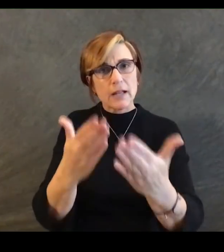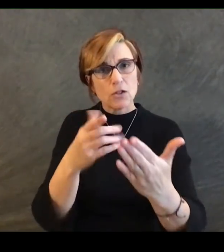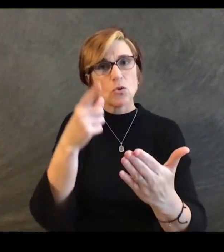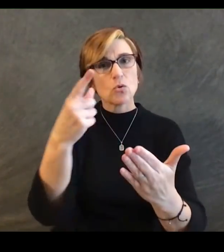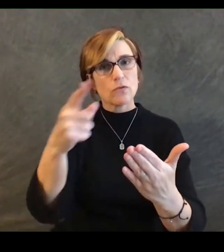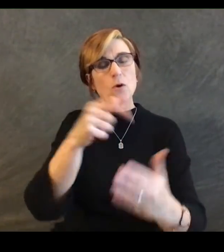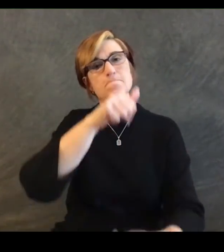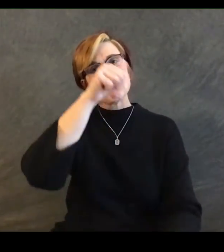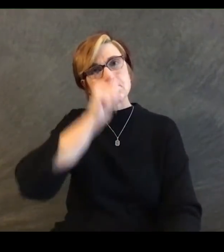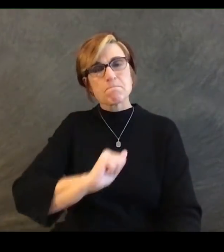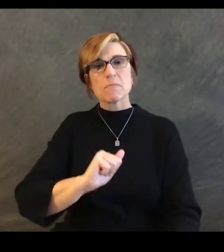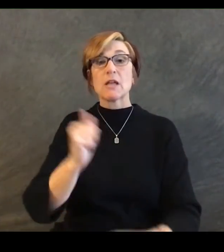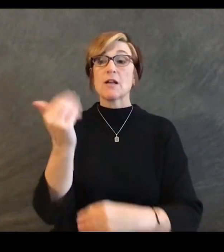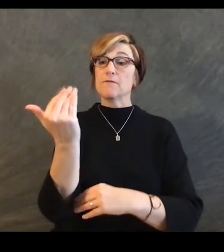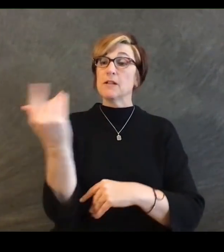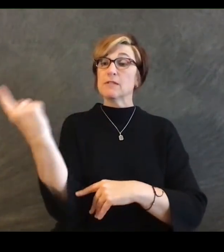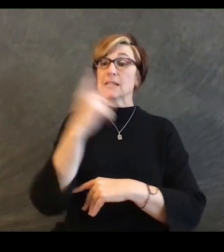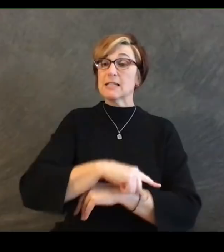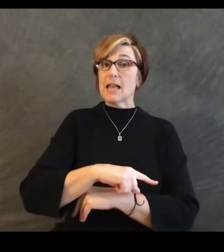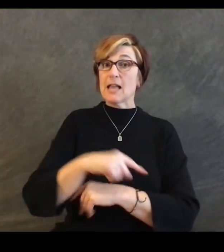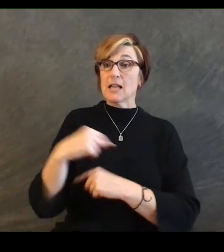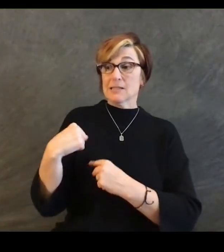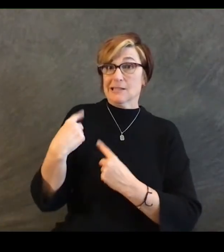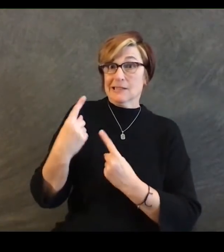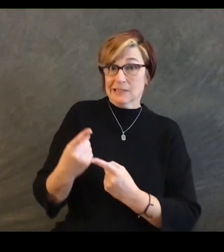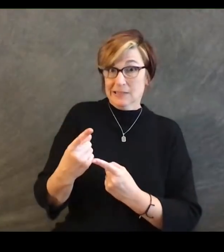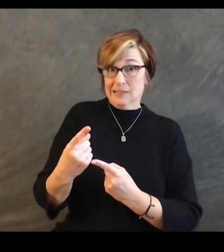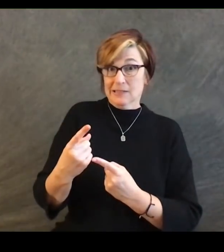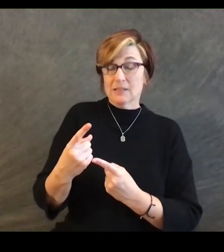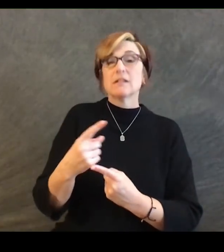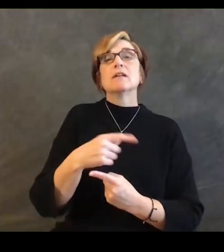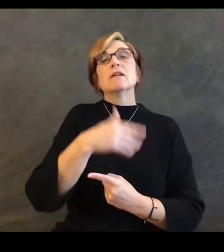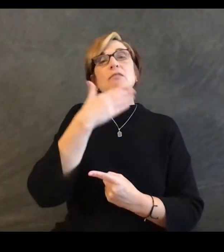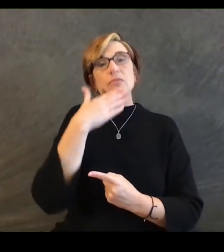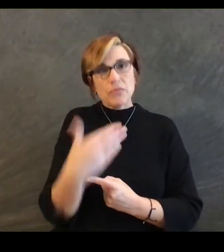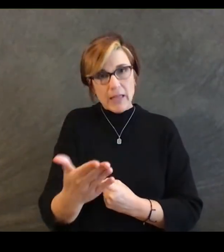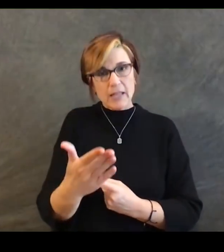days to slow the spread and thank you for the response that tens of millions